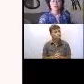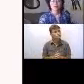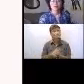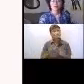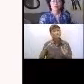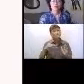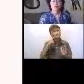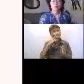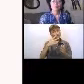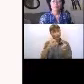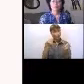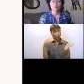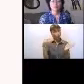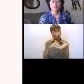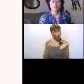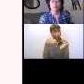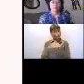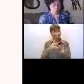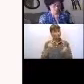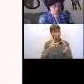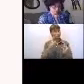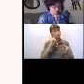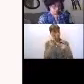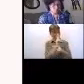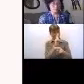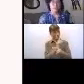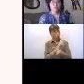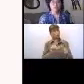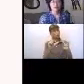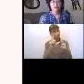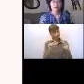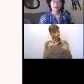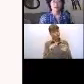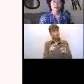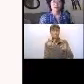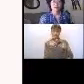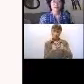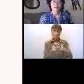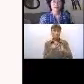these terms are or not. We do want to ensure that people are kind of on the same language